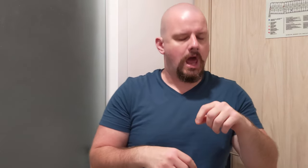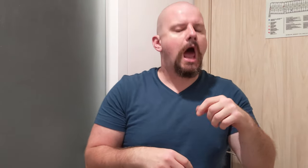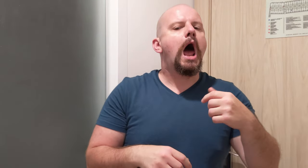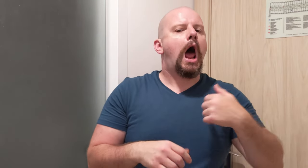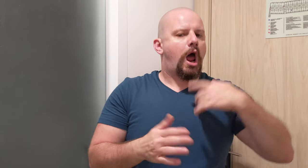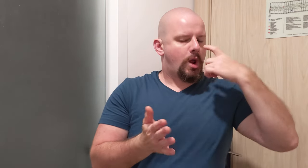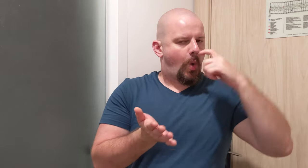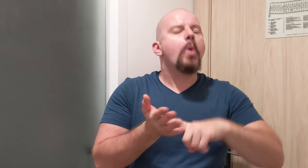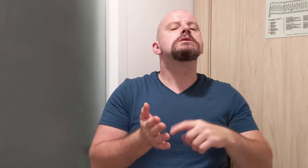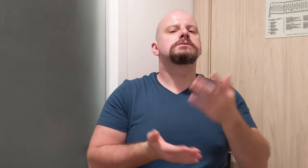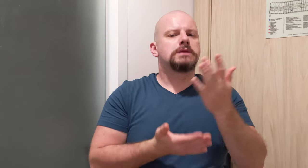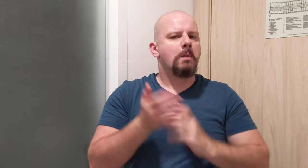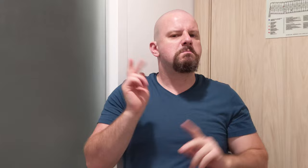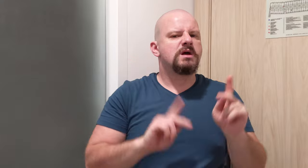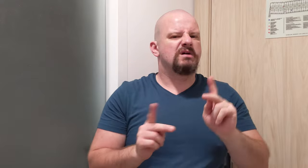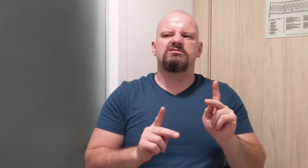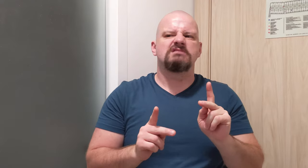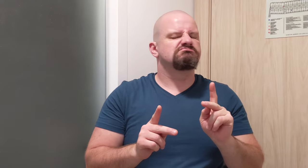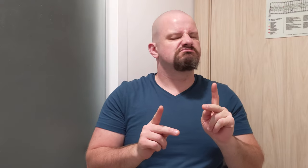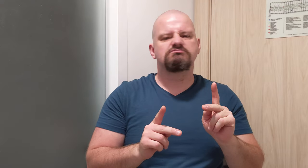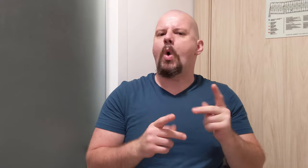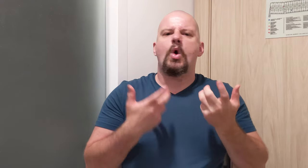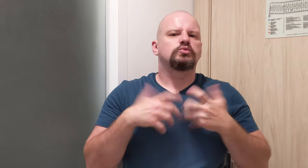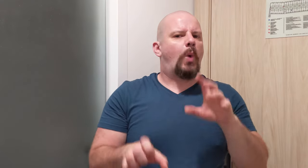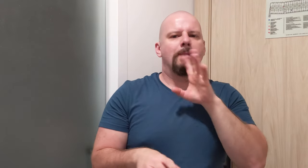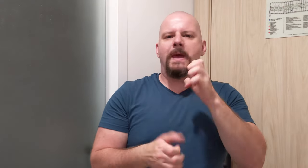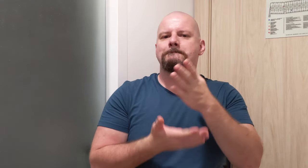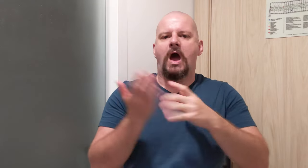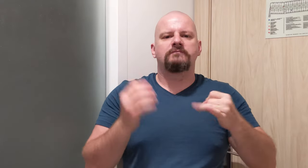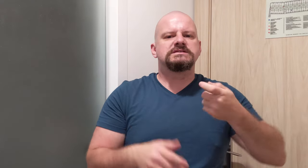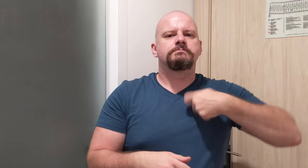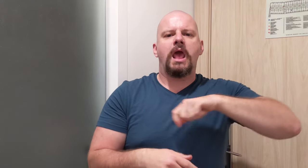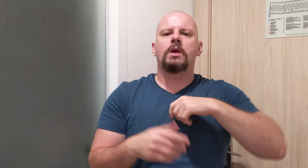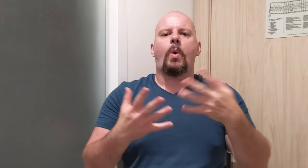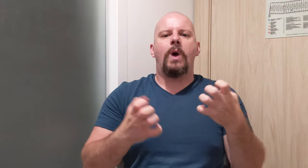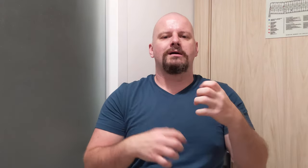I notice that some people do not want to be part of Spain.